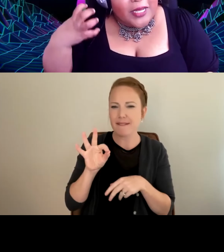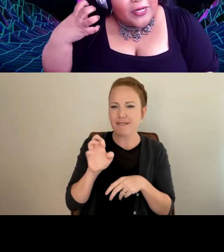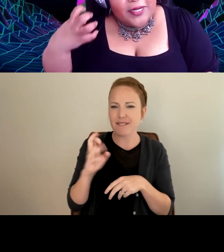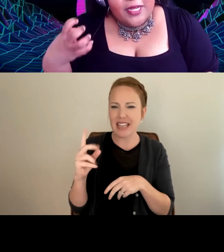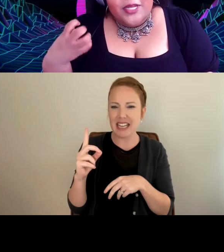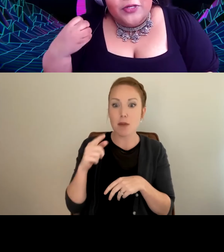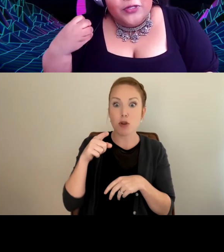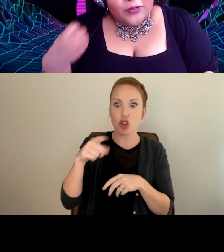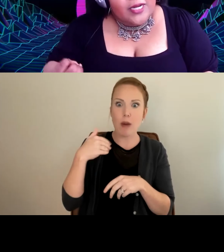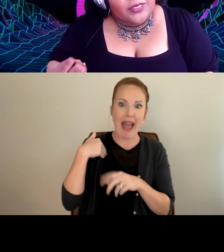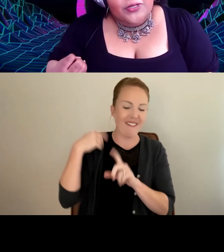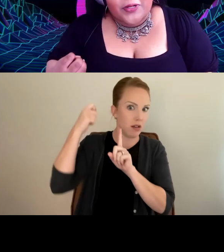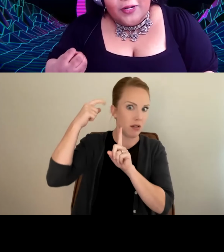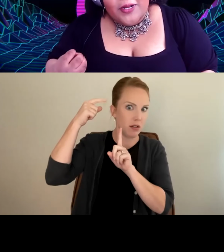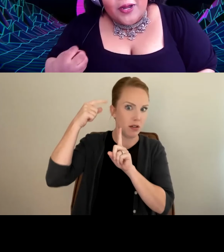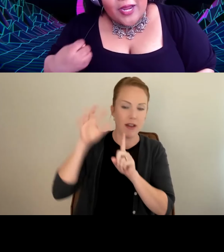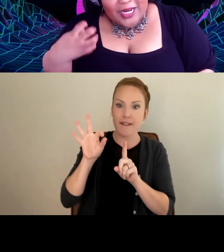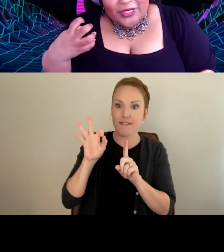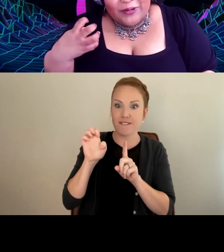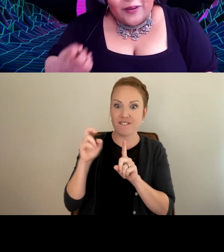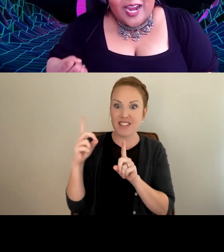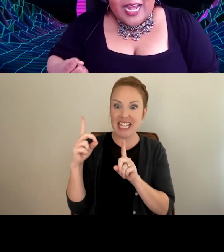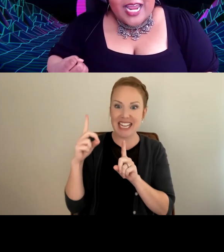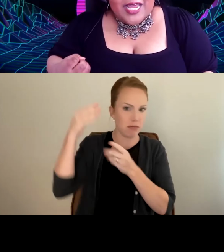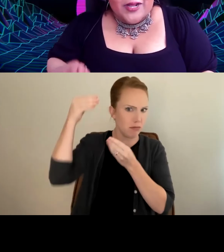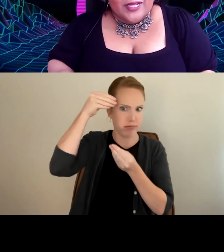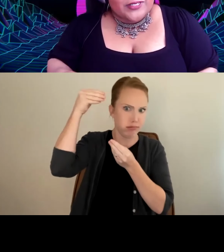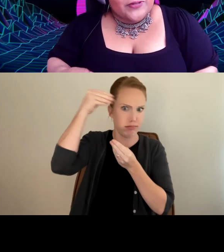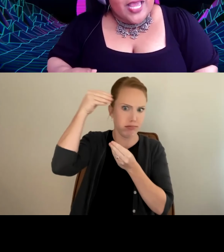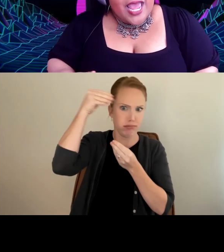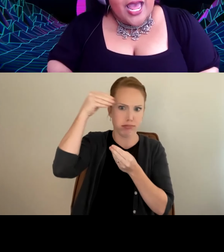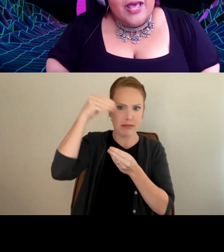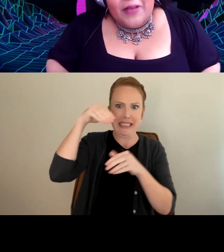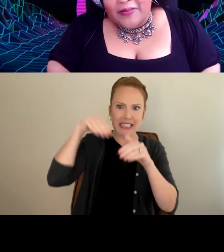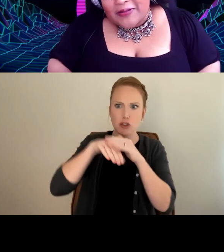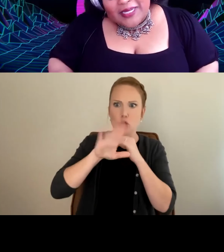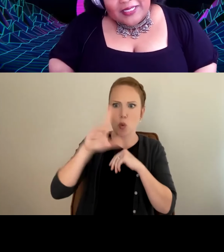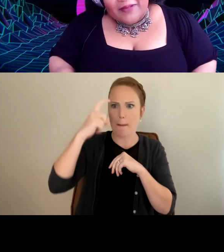connected straight in your brain and it caused you to have all of those customized